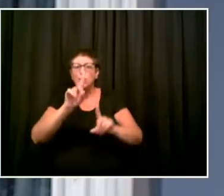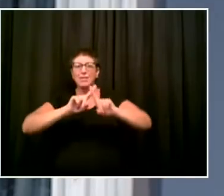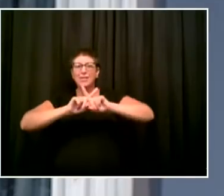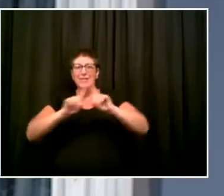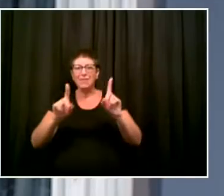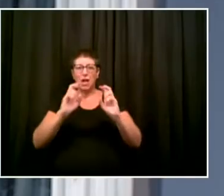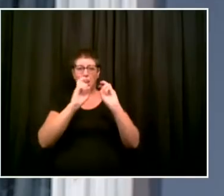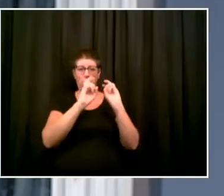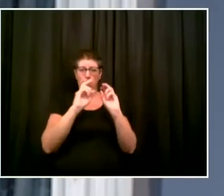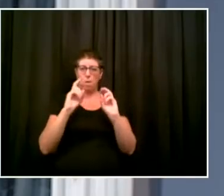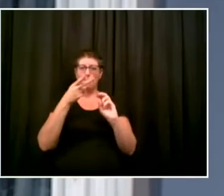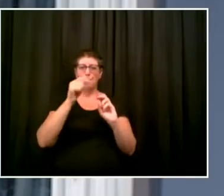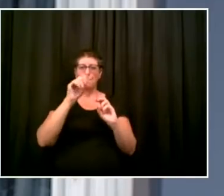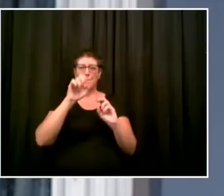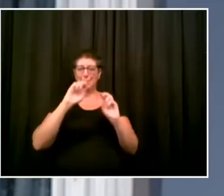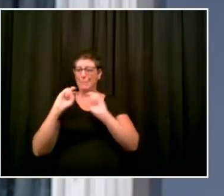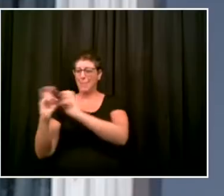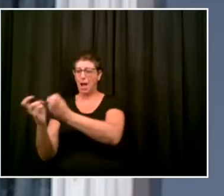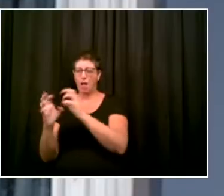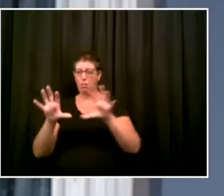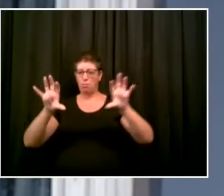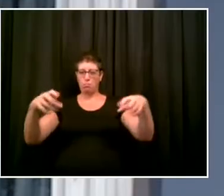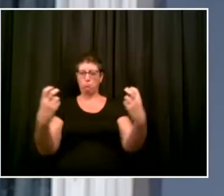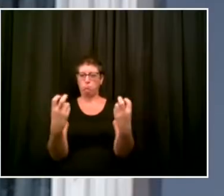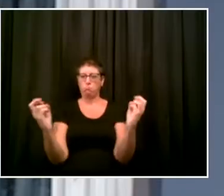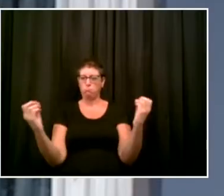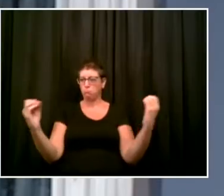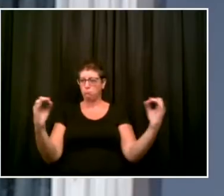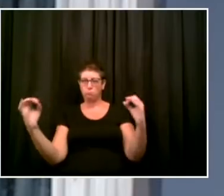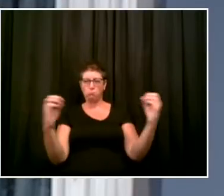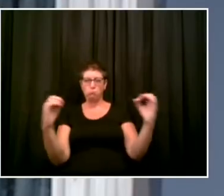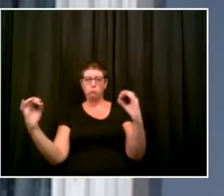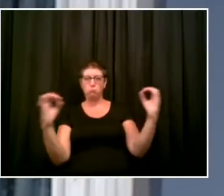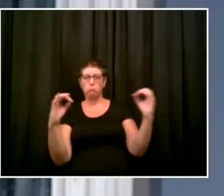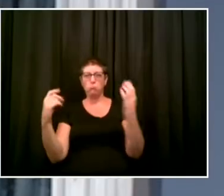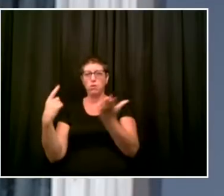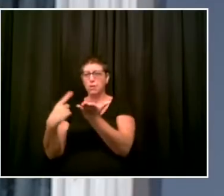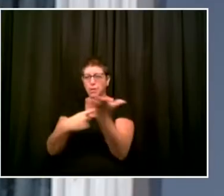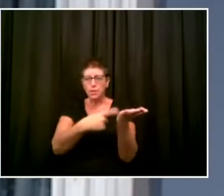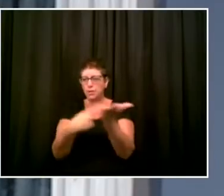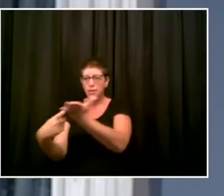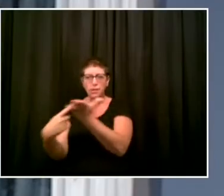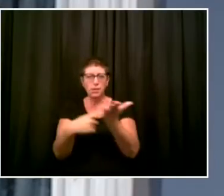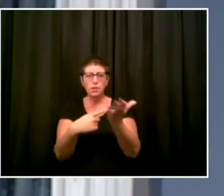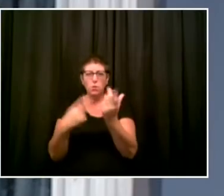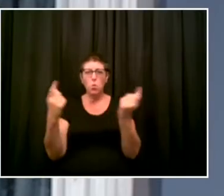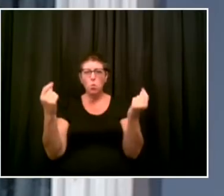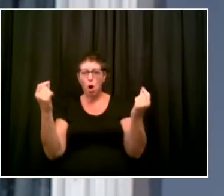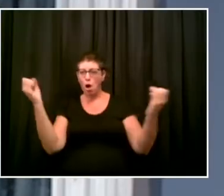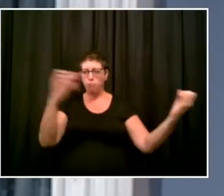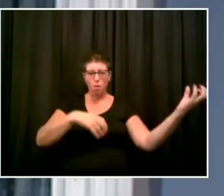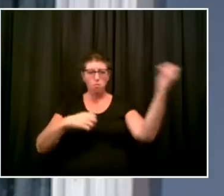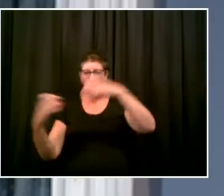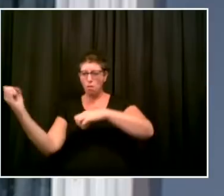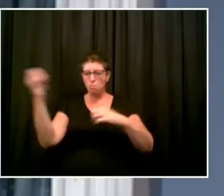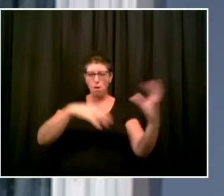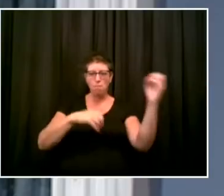OTHER AGENCIES THAT WE HAVE CONSULTED ON THIS, THE BLUE RIBBON PANEL CAME OUT.